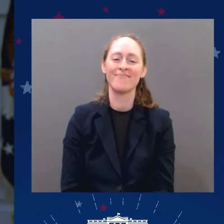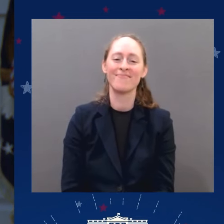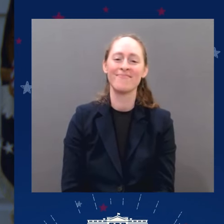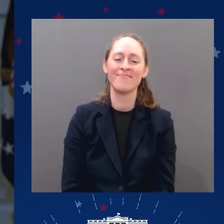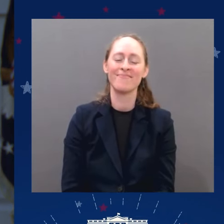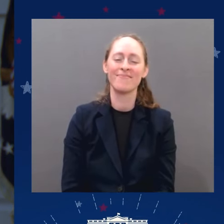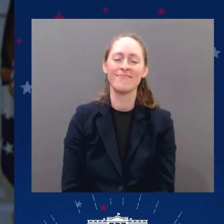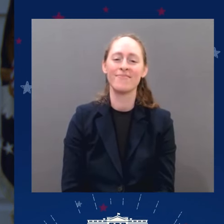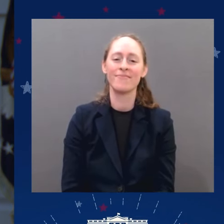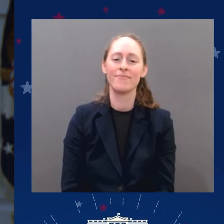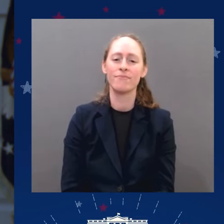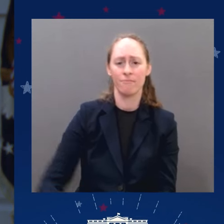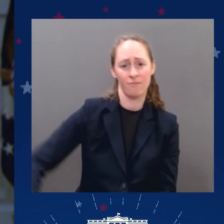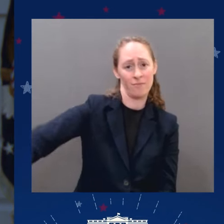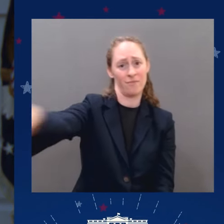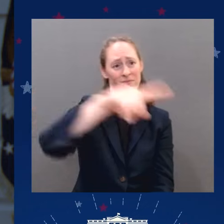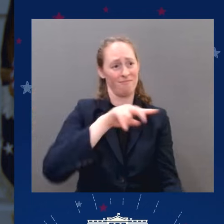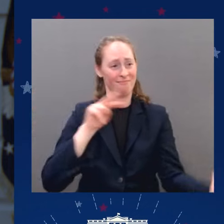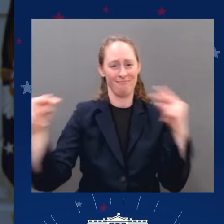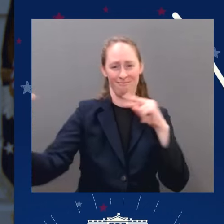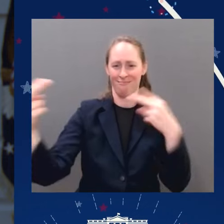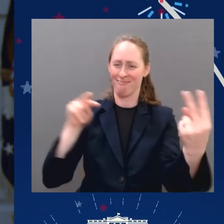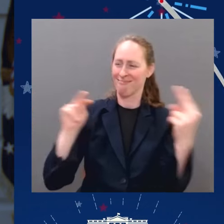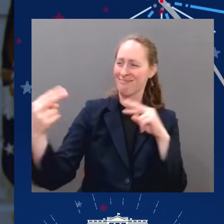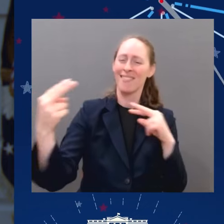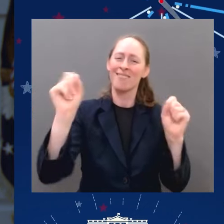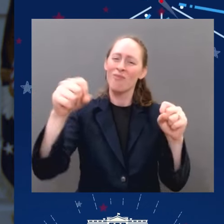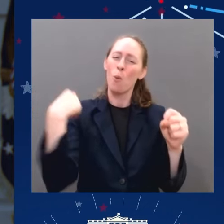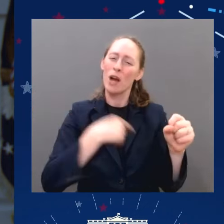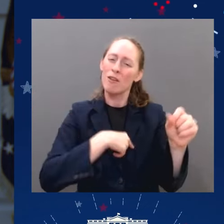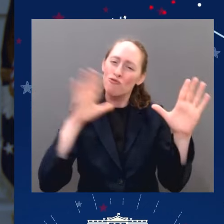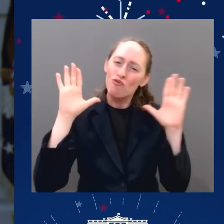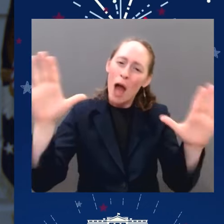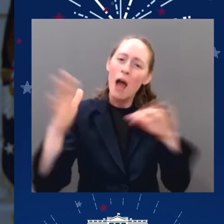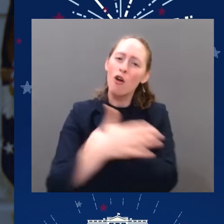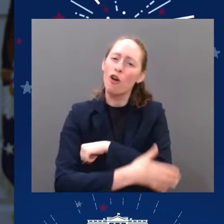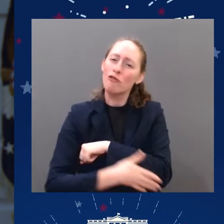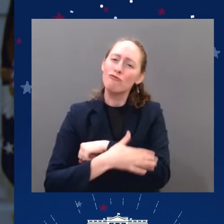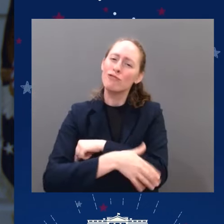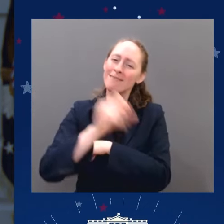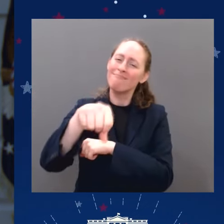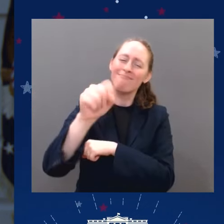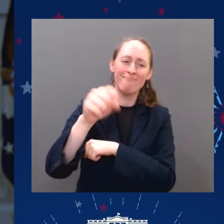It's because of you I've never been more optimistic about America than I am today.